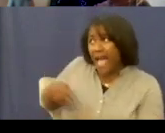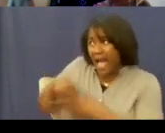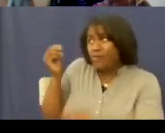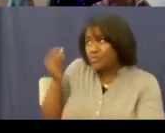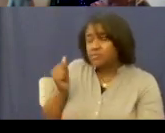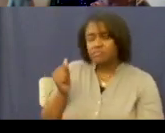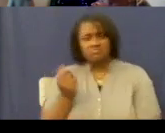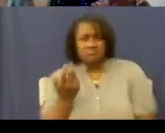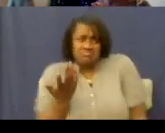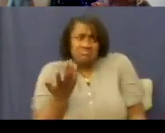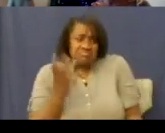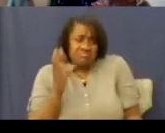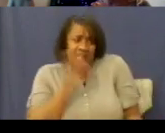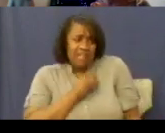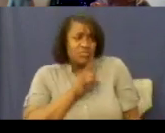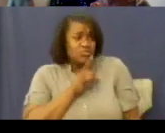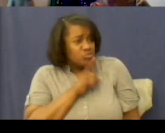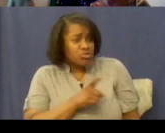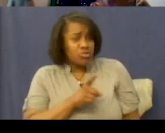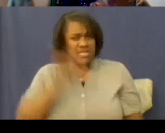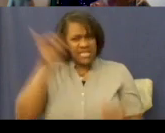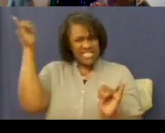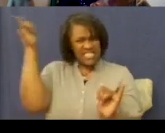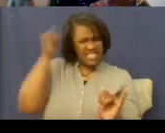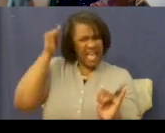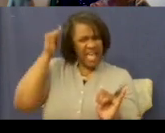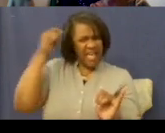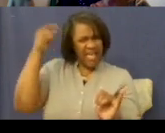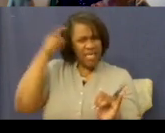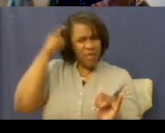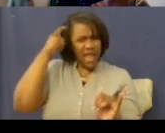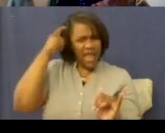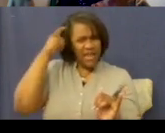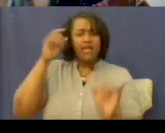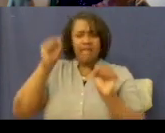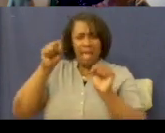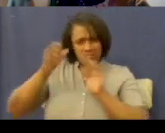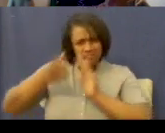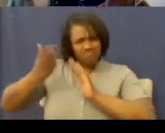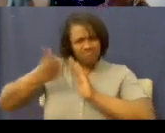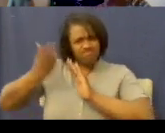That's so they stay right where they are, and can do their job without moving around.